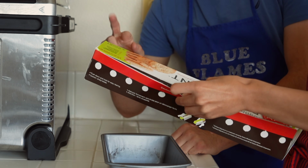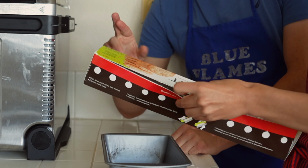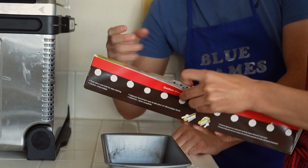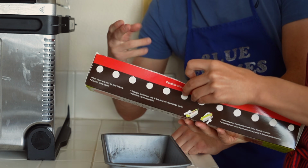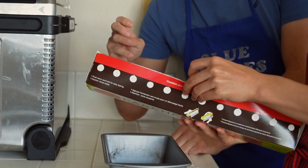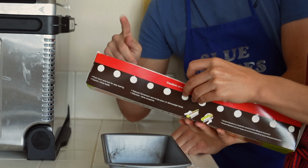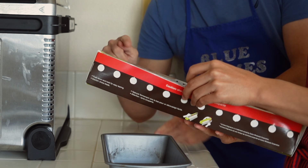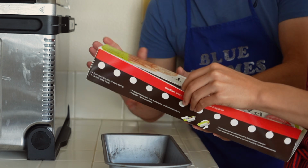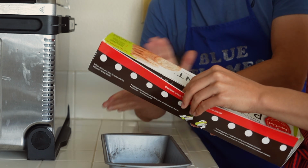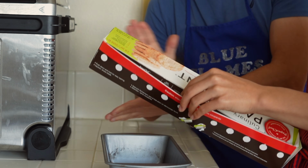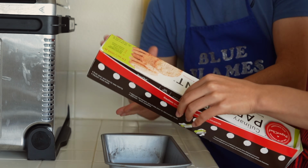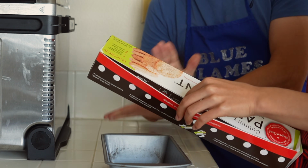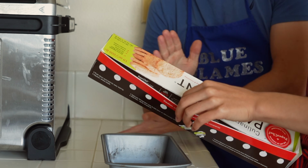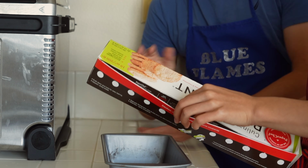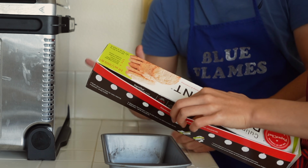parchment paper